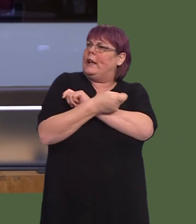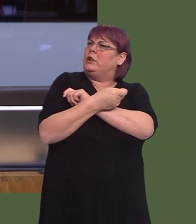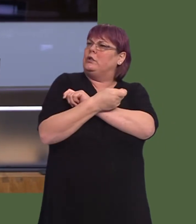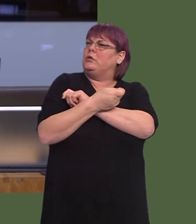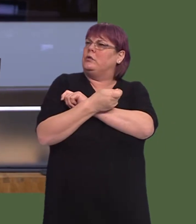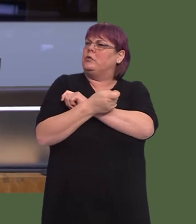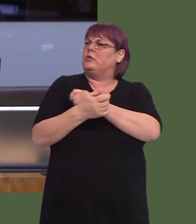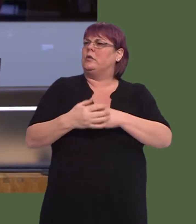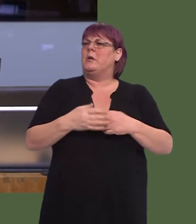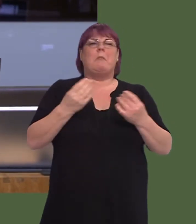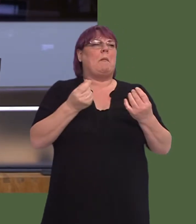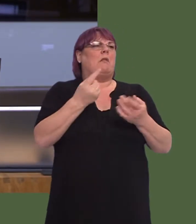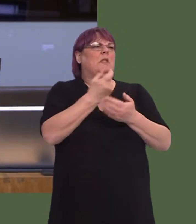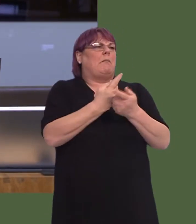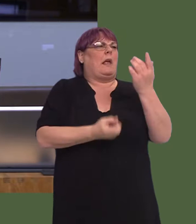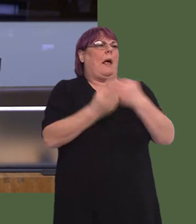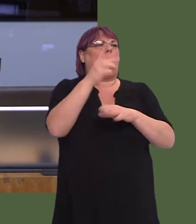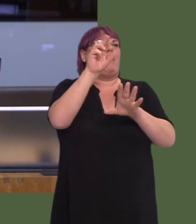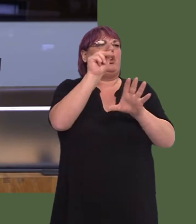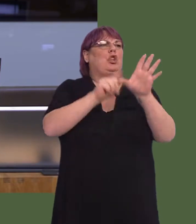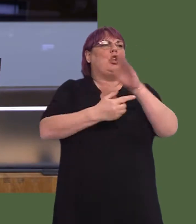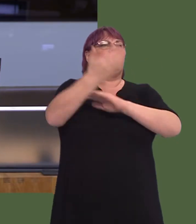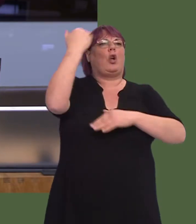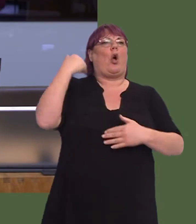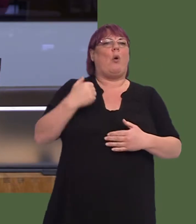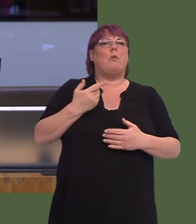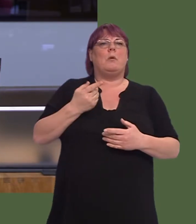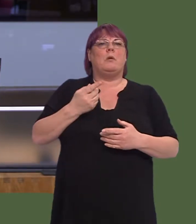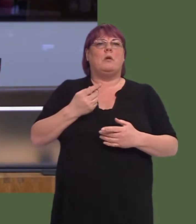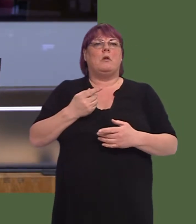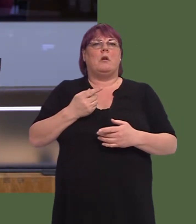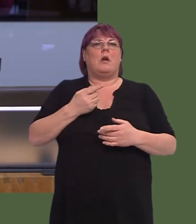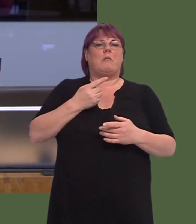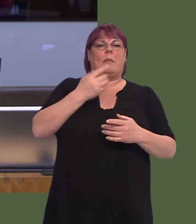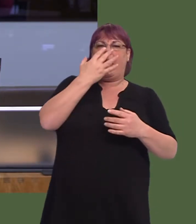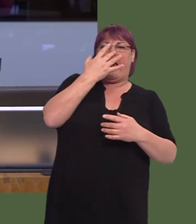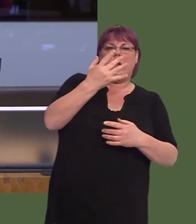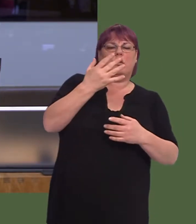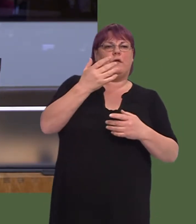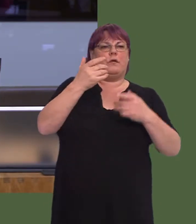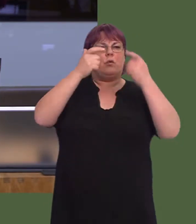something, say, 30 years ago, the age of being able to be tried, for example, for a crime